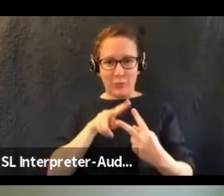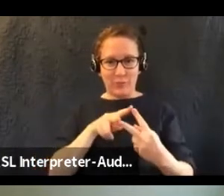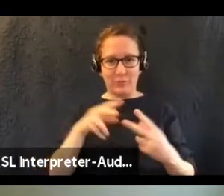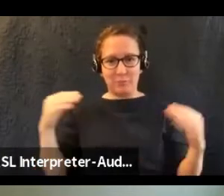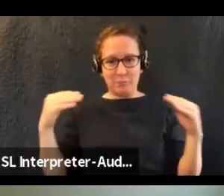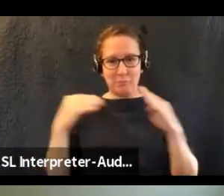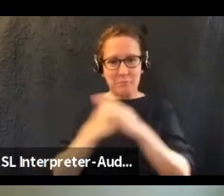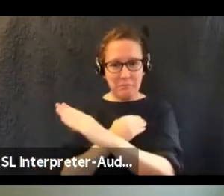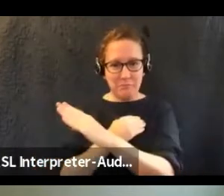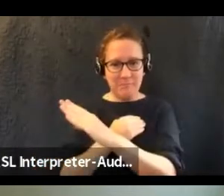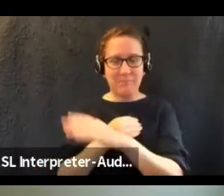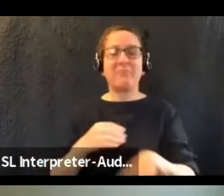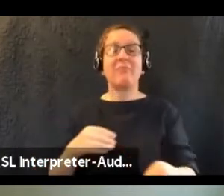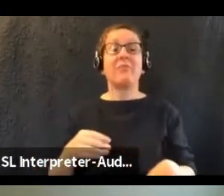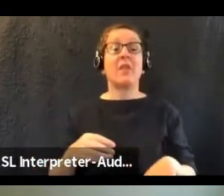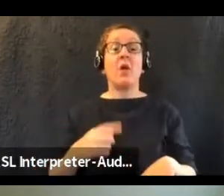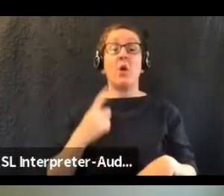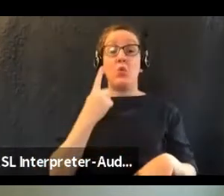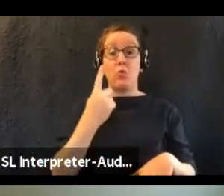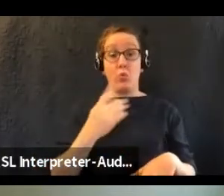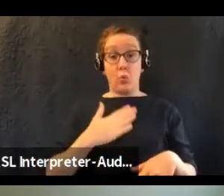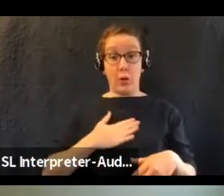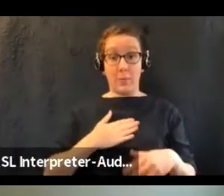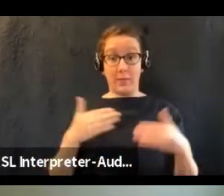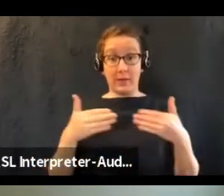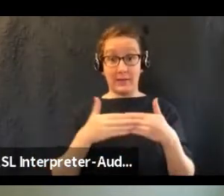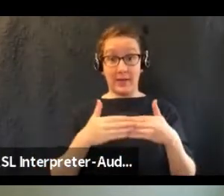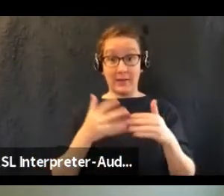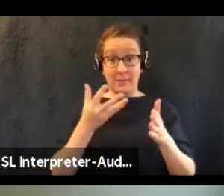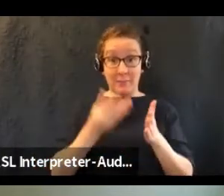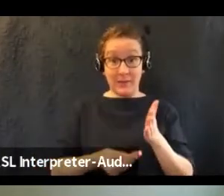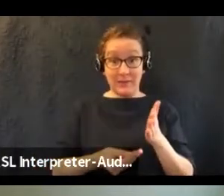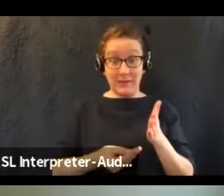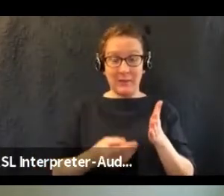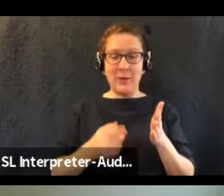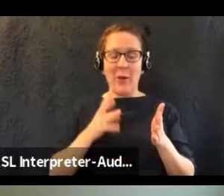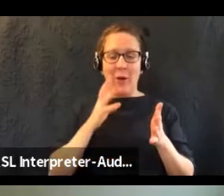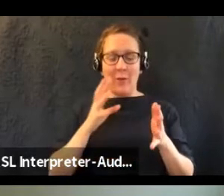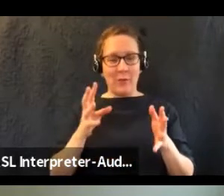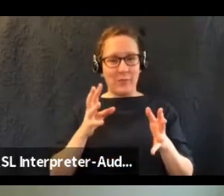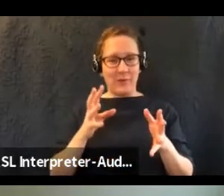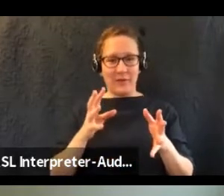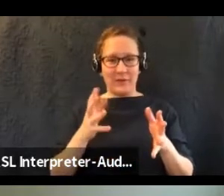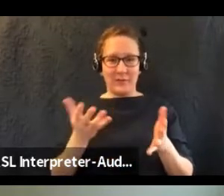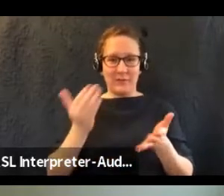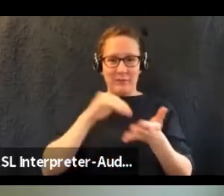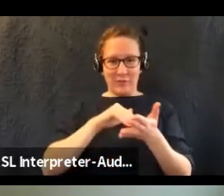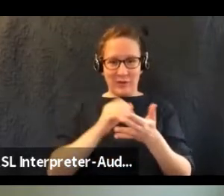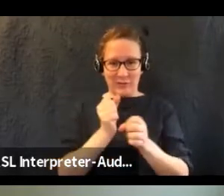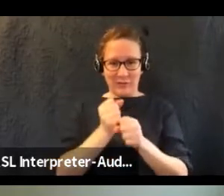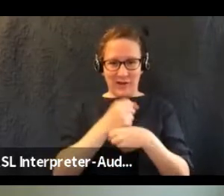One of my slides is missing, so I will be re creating that so that it will be on the